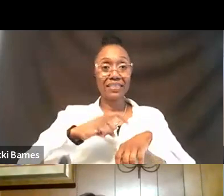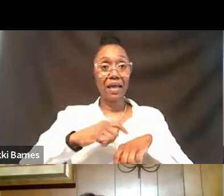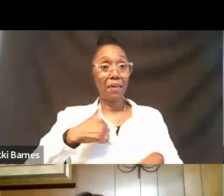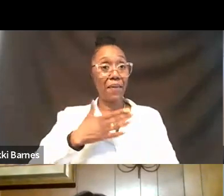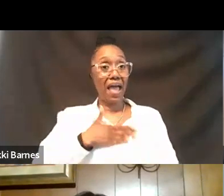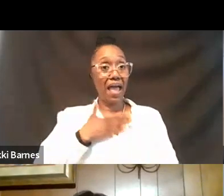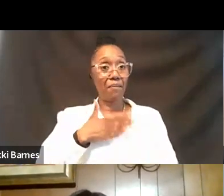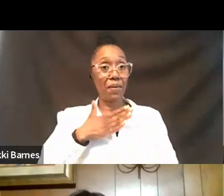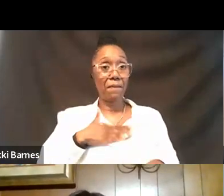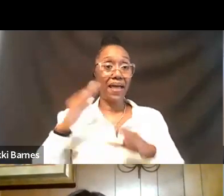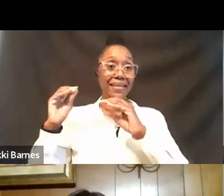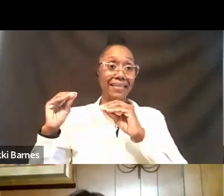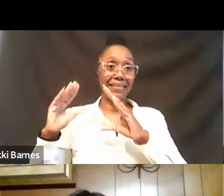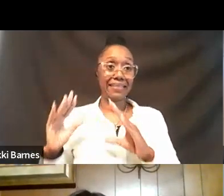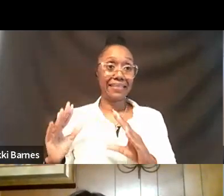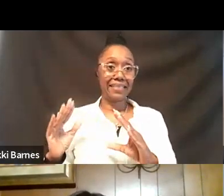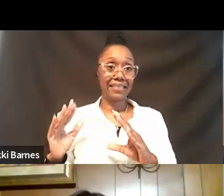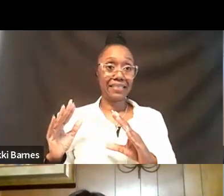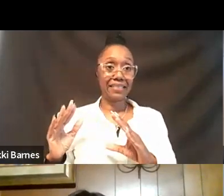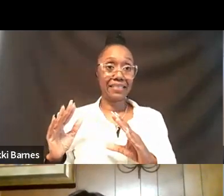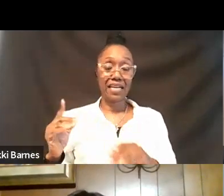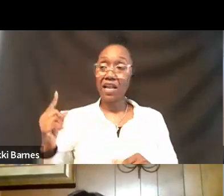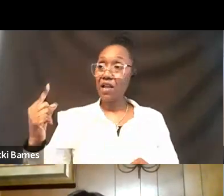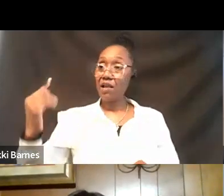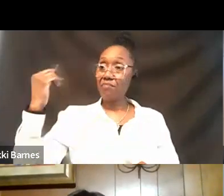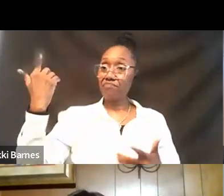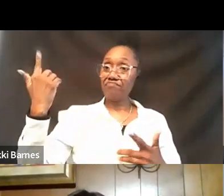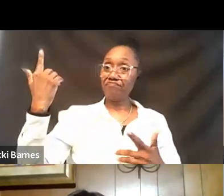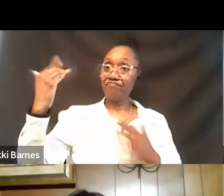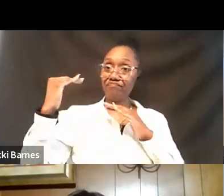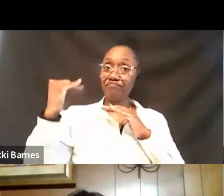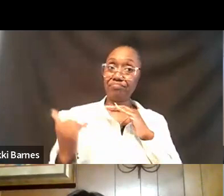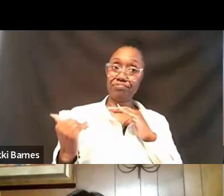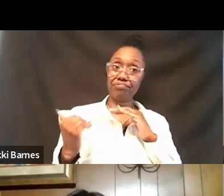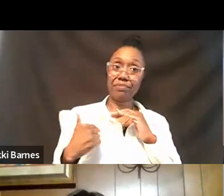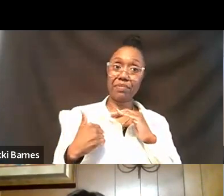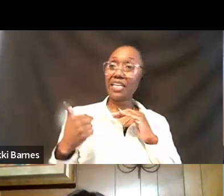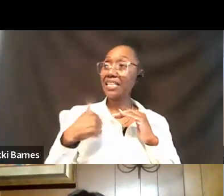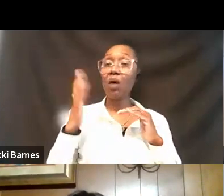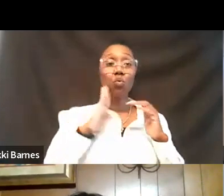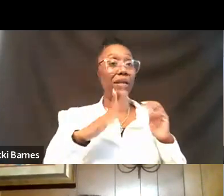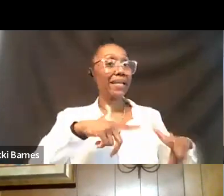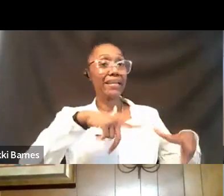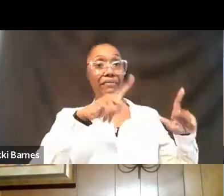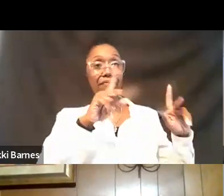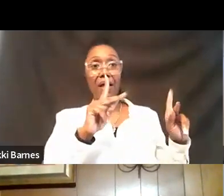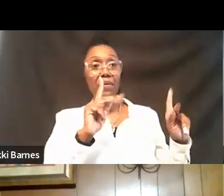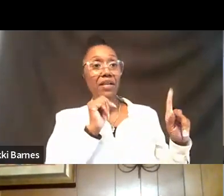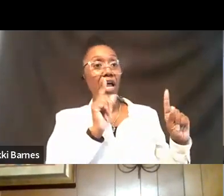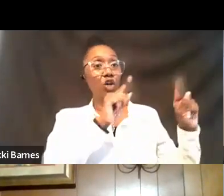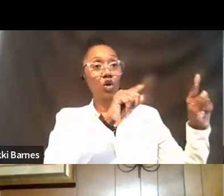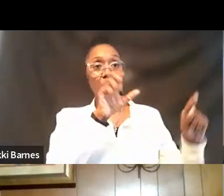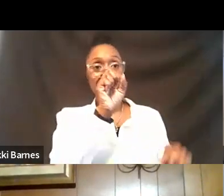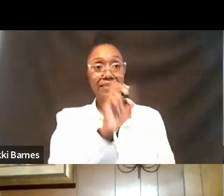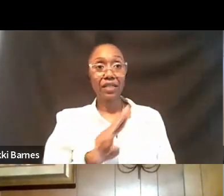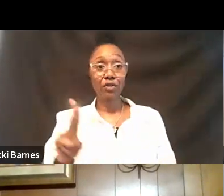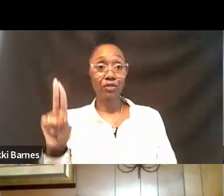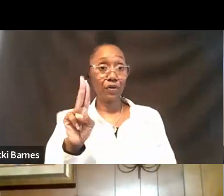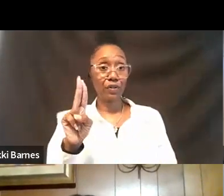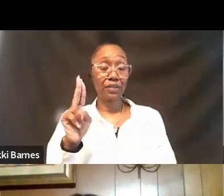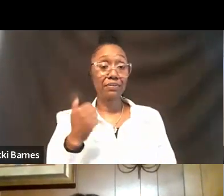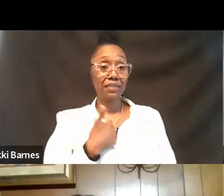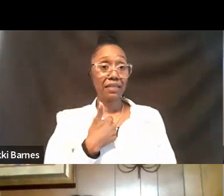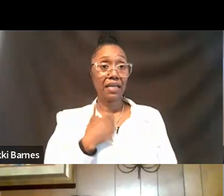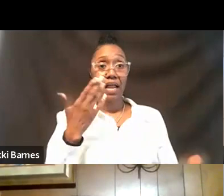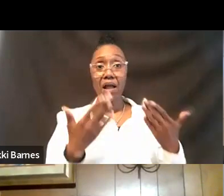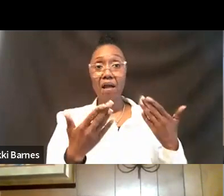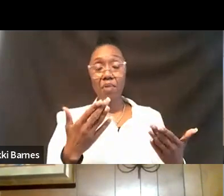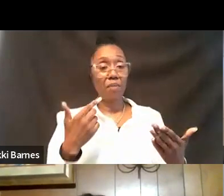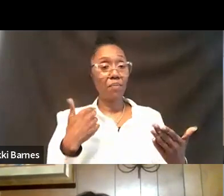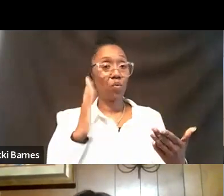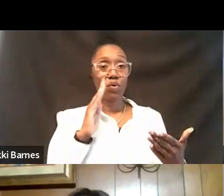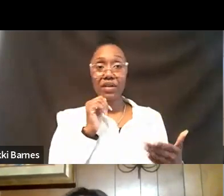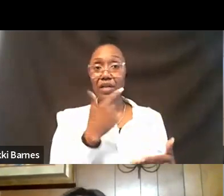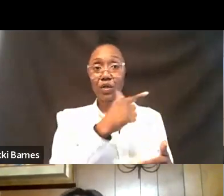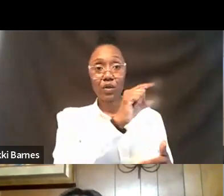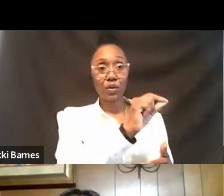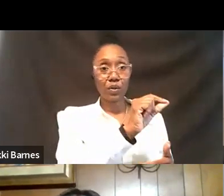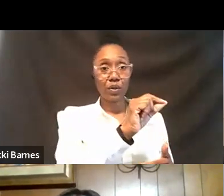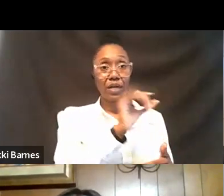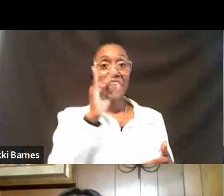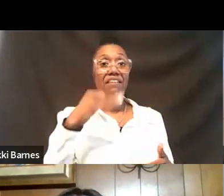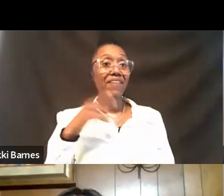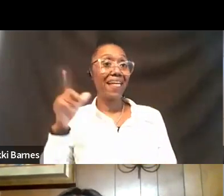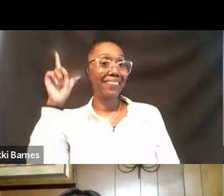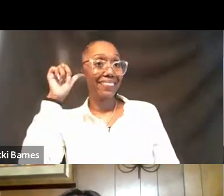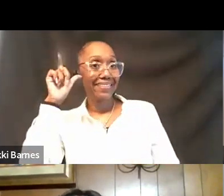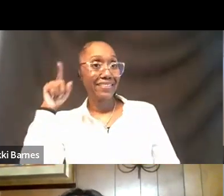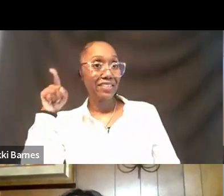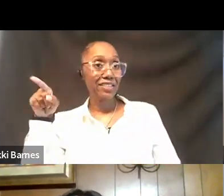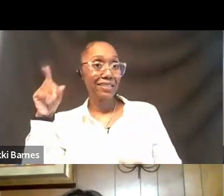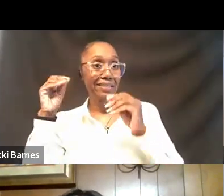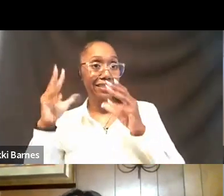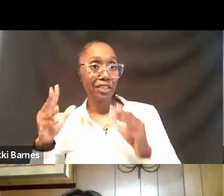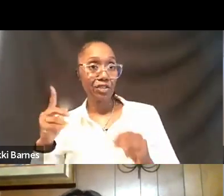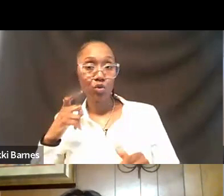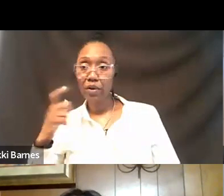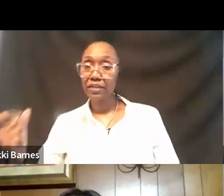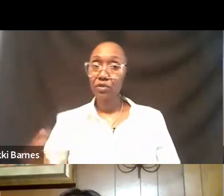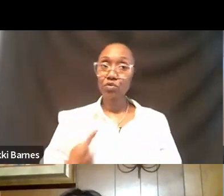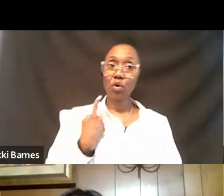Belittle me because I probably would just that gave up on my dream of being at school or being at 7 in the South and I probably wouldn't be who I am now if it wasn't if I.